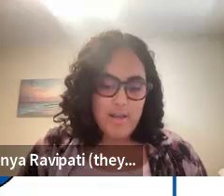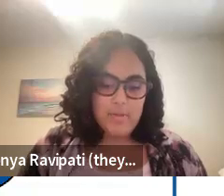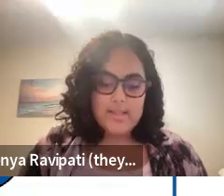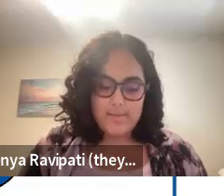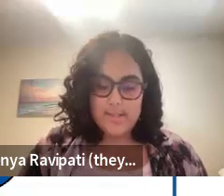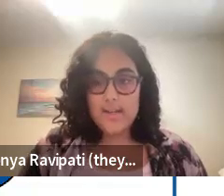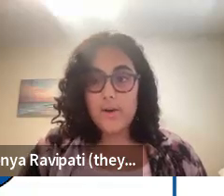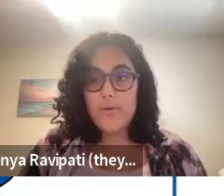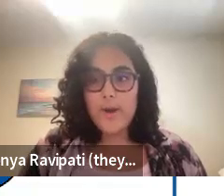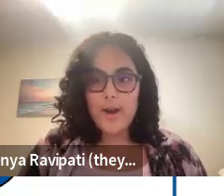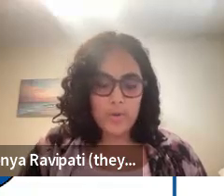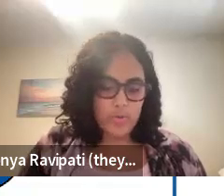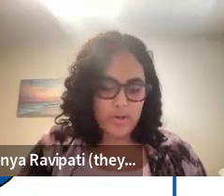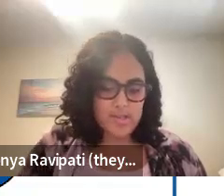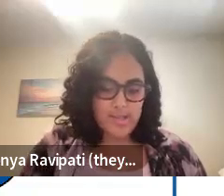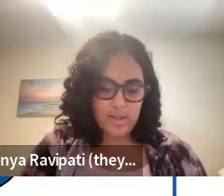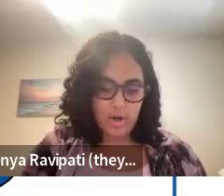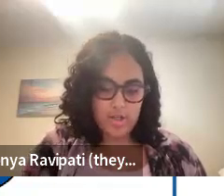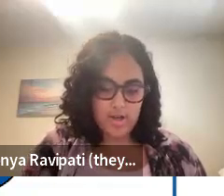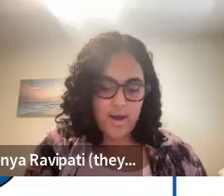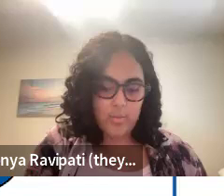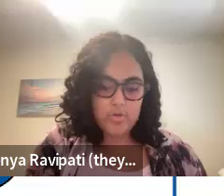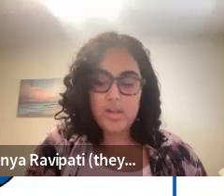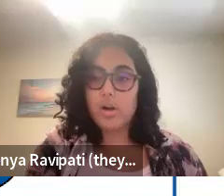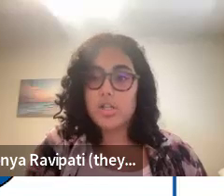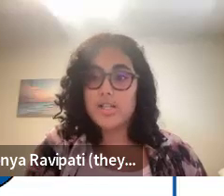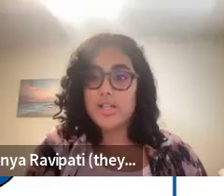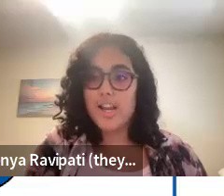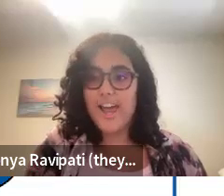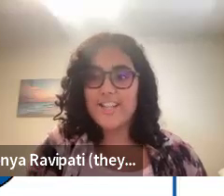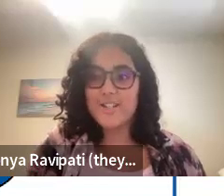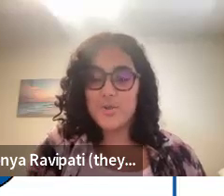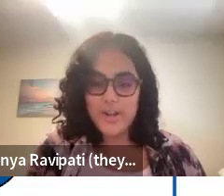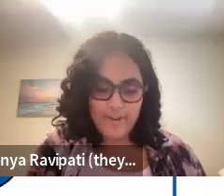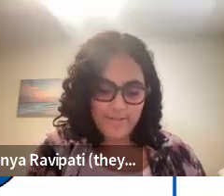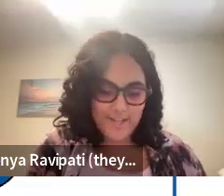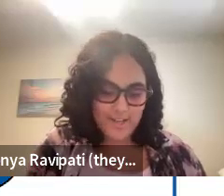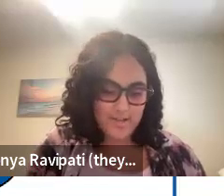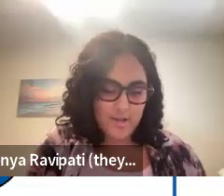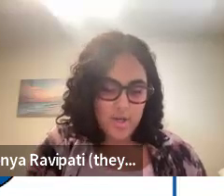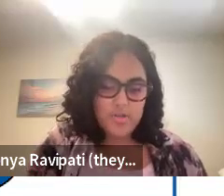Namely San Francisco, which was the largest. And lasted 25 days.